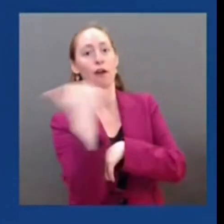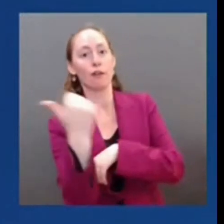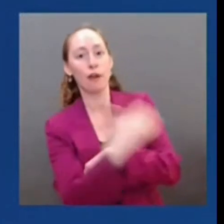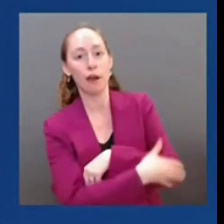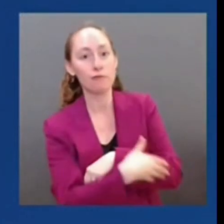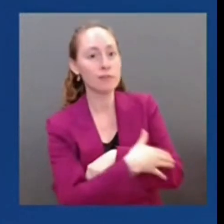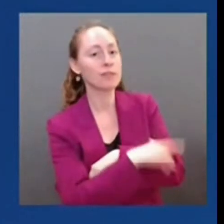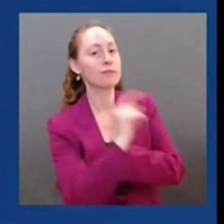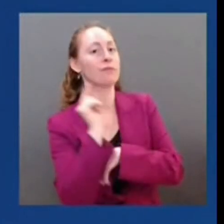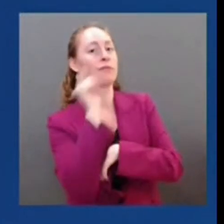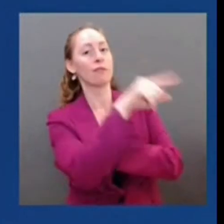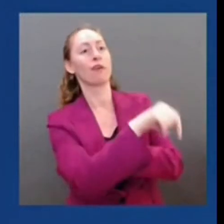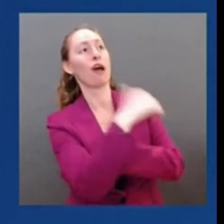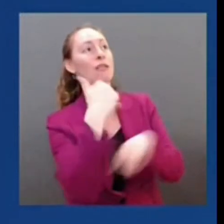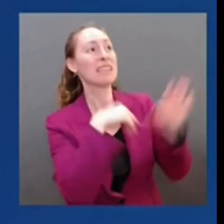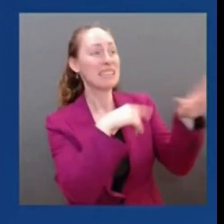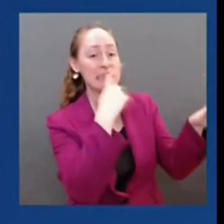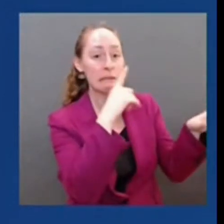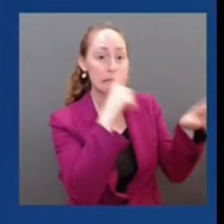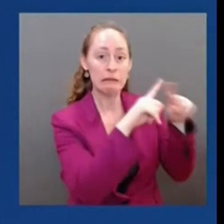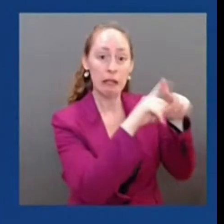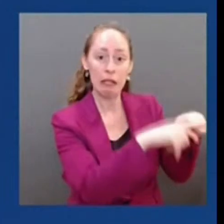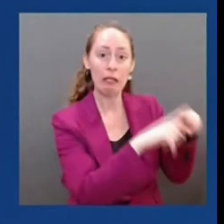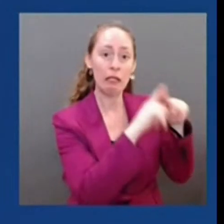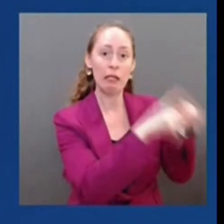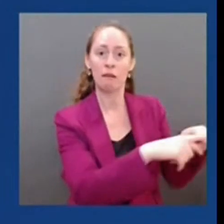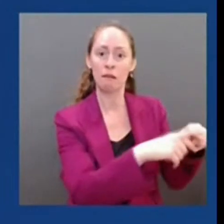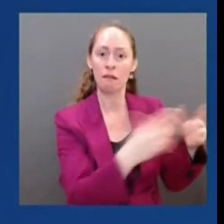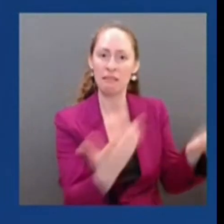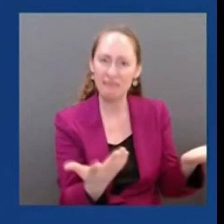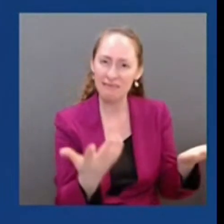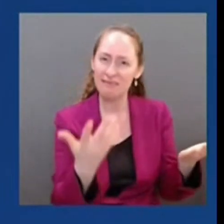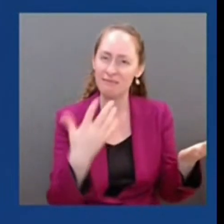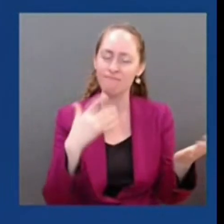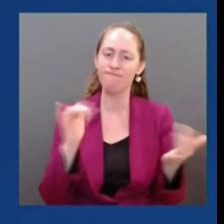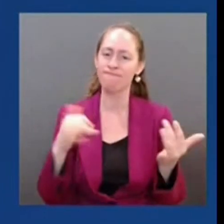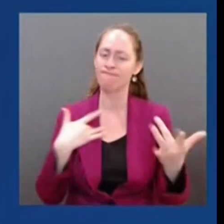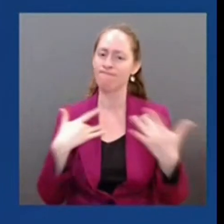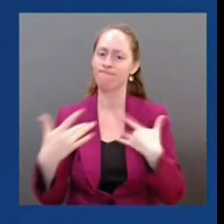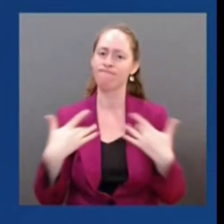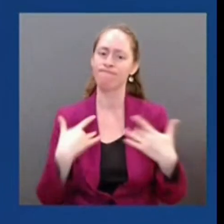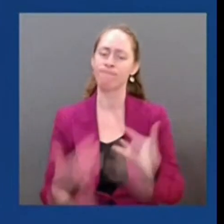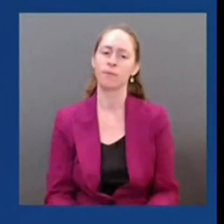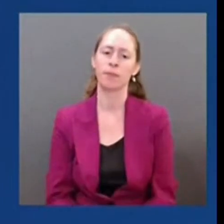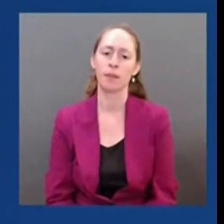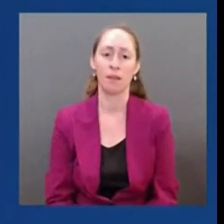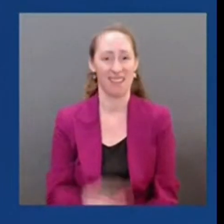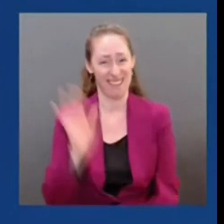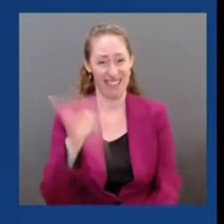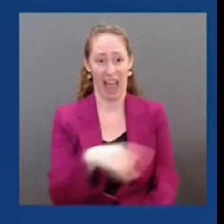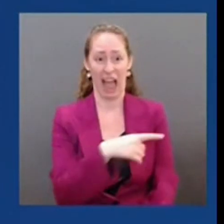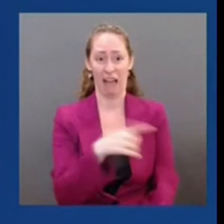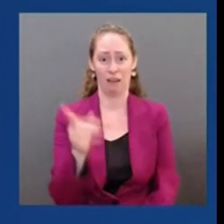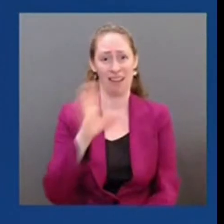COUNTRIES AND MANY FACTORS OUTSIDE OF THE UNITED STATES TO MAKE SURE WE CAN GET TEST FOR THE AMERICAN PEOPLE. ALL OF THIS IS INCREDIBLY